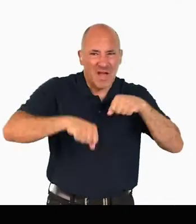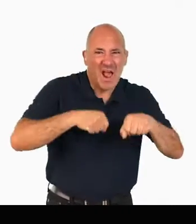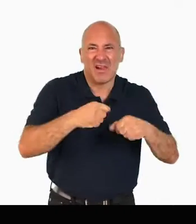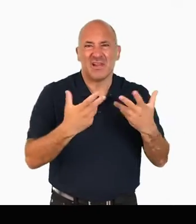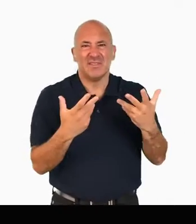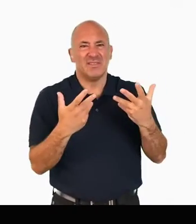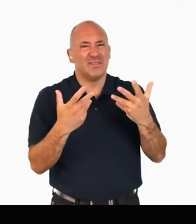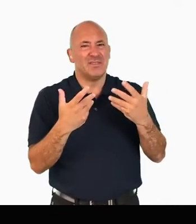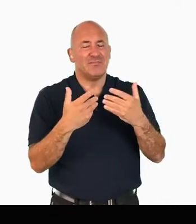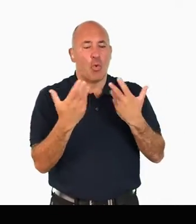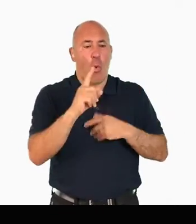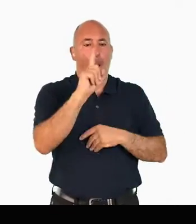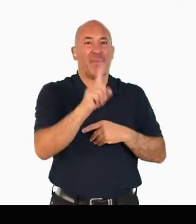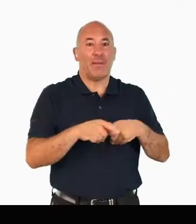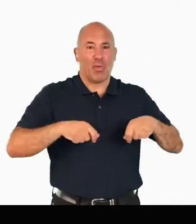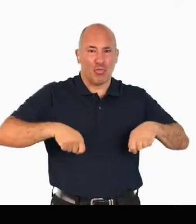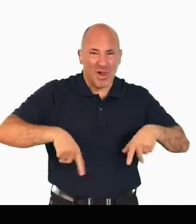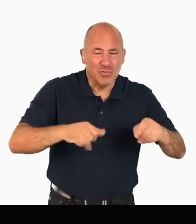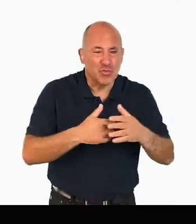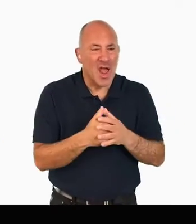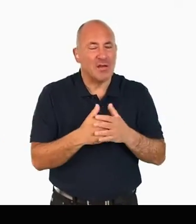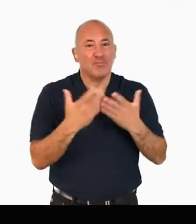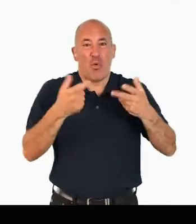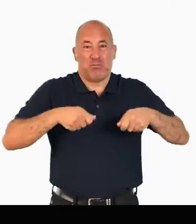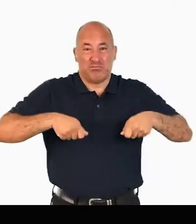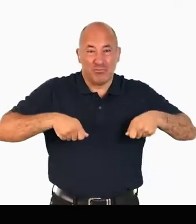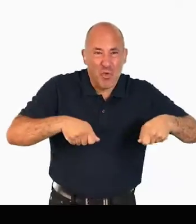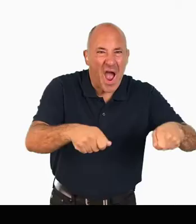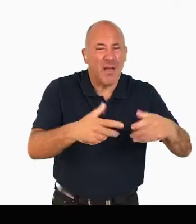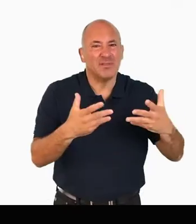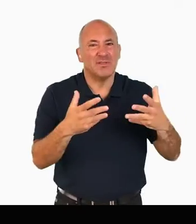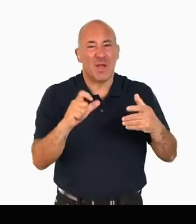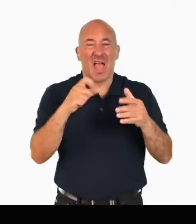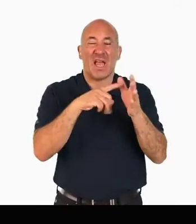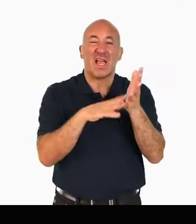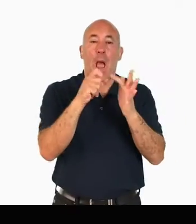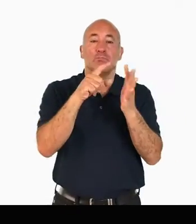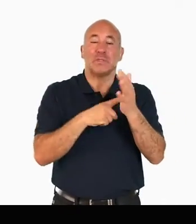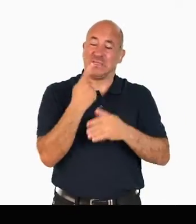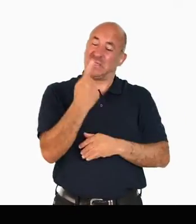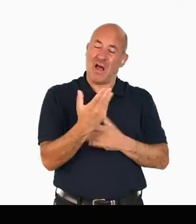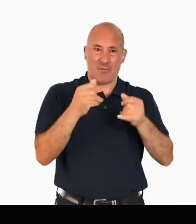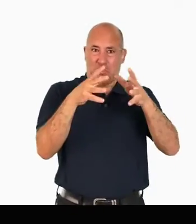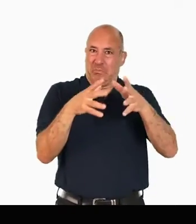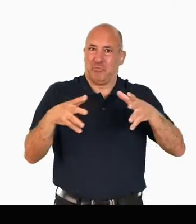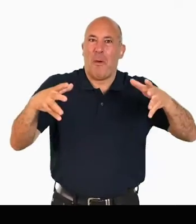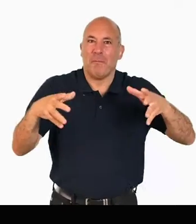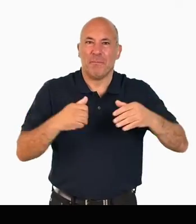cars, cycles, people on wheelchairs, pushchairs but Camden has got bigger.